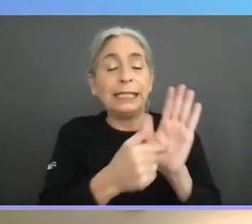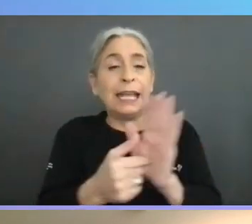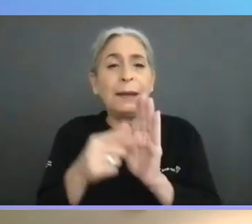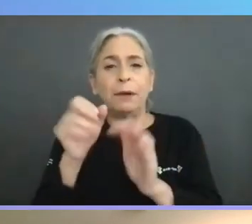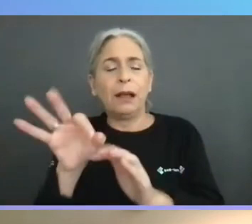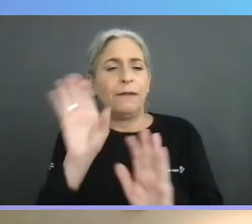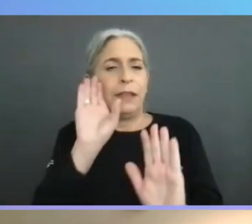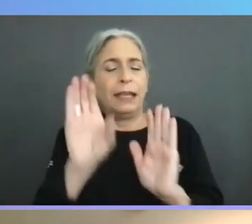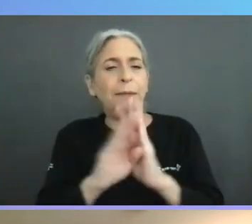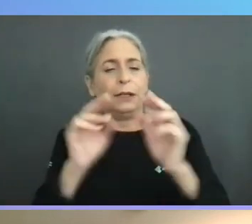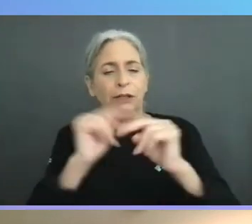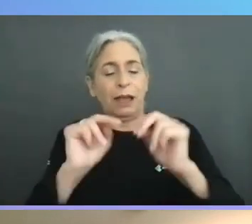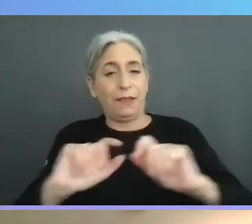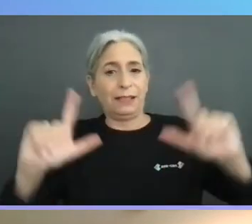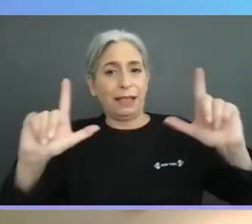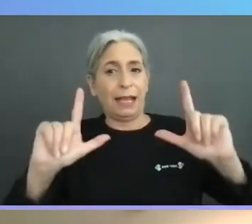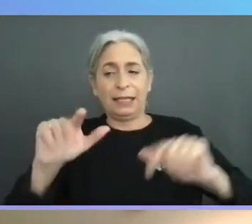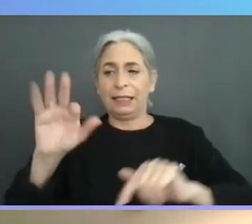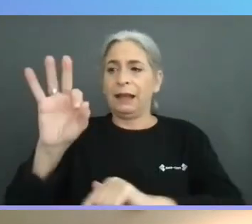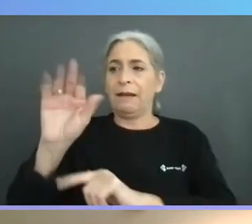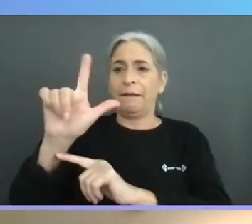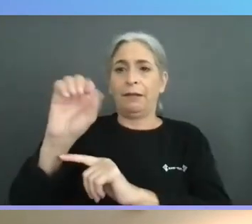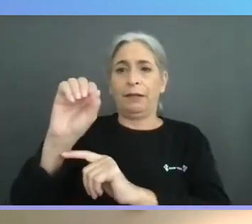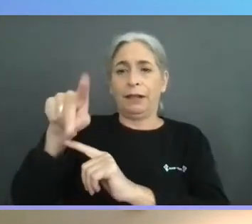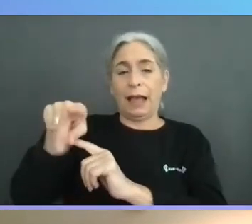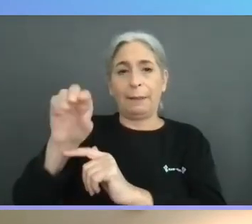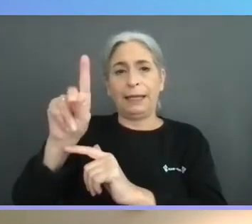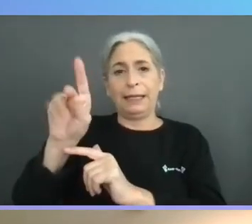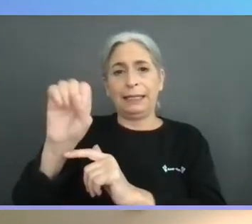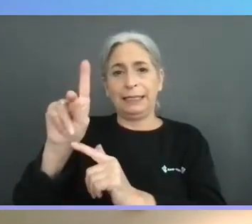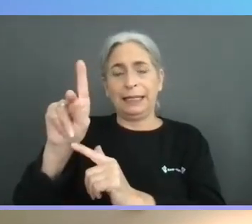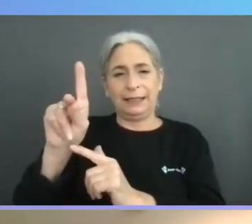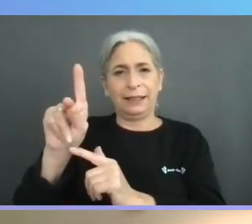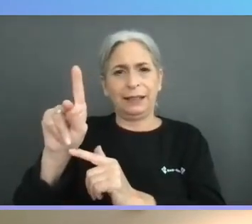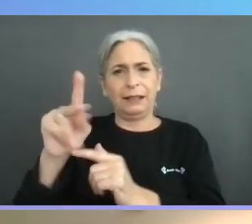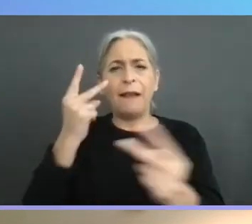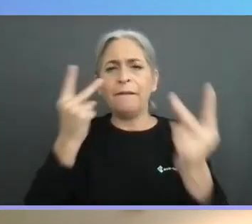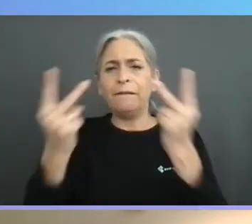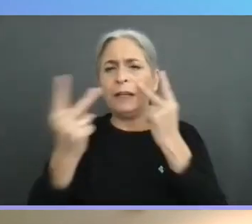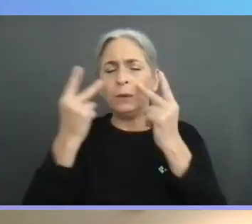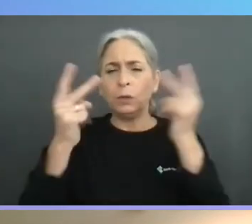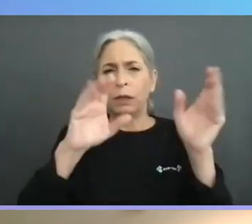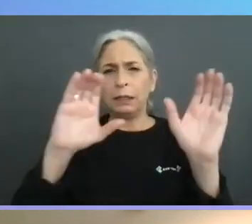slide. It is a floppy disk. Uh visual characteristics, which is